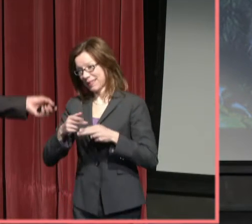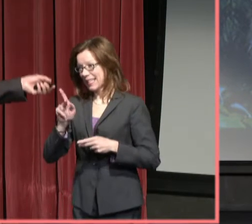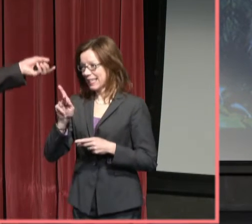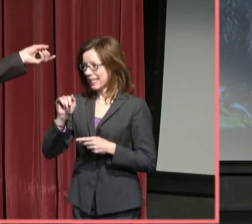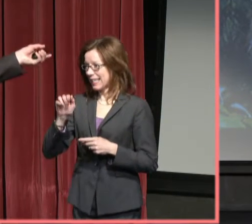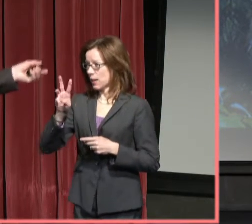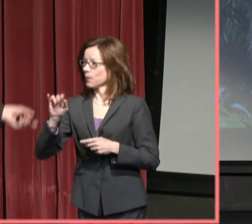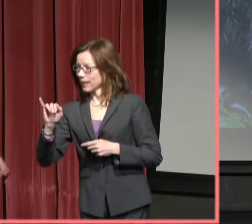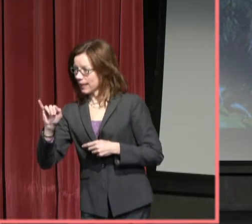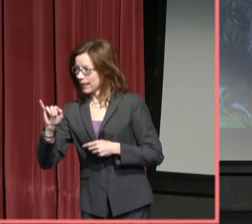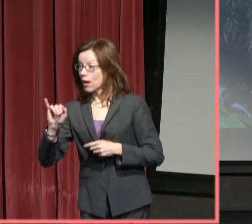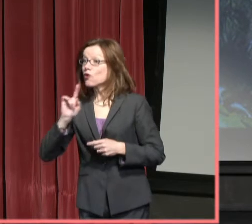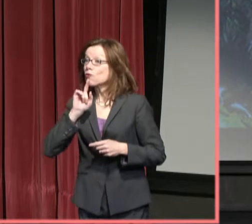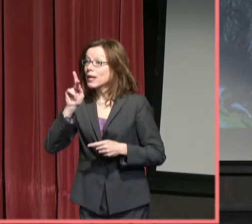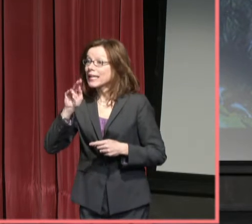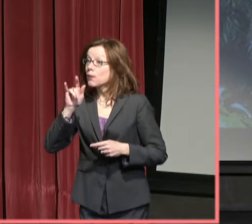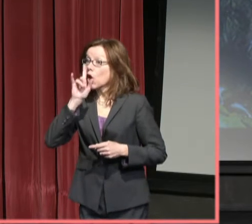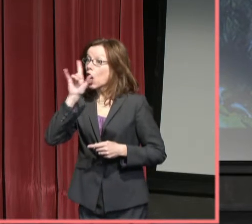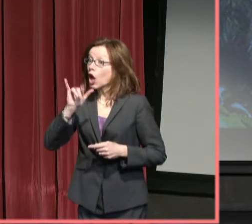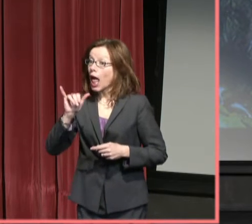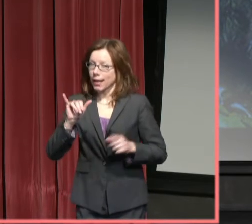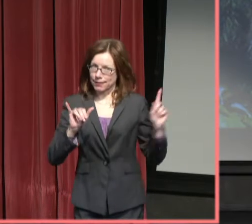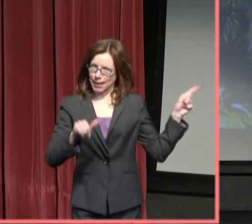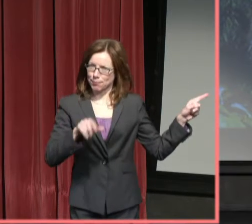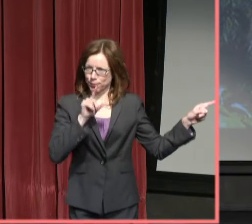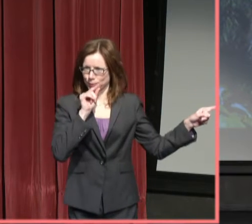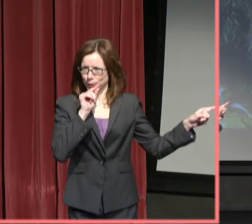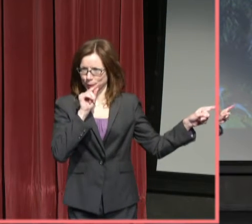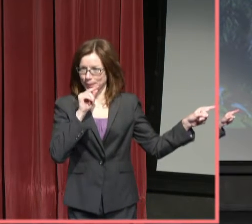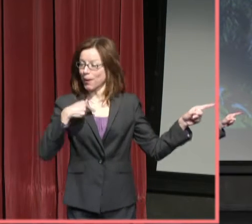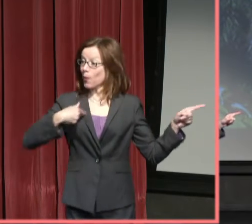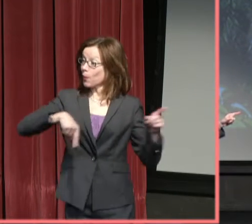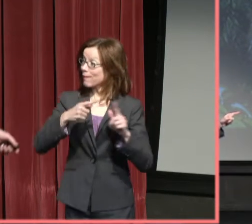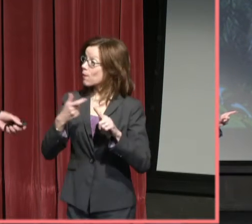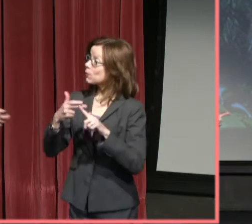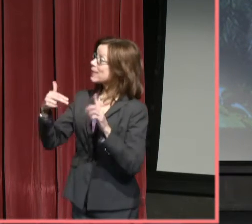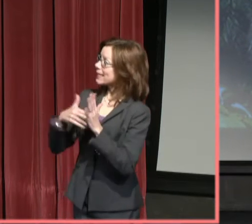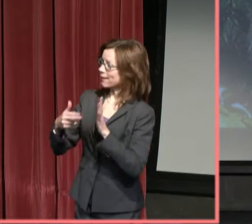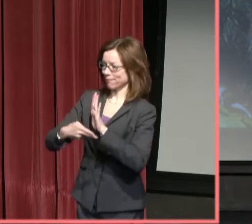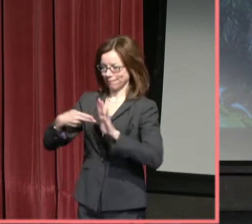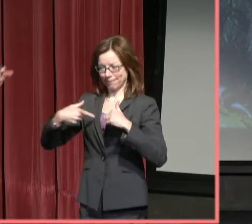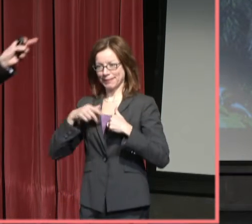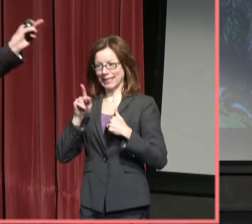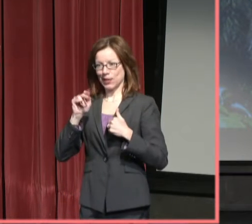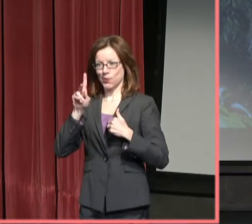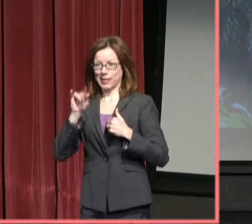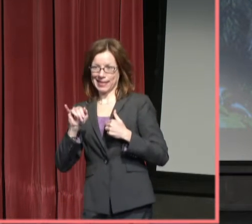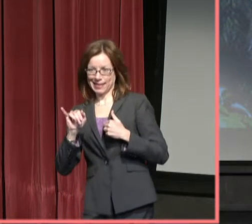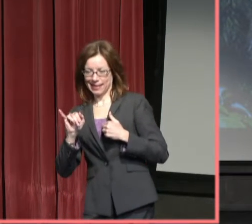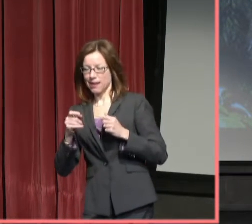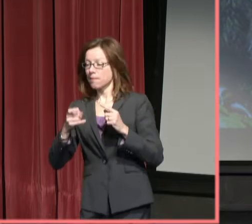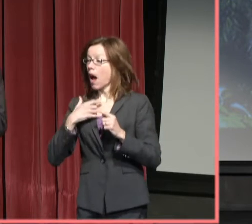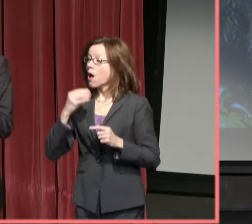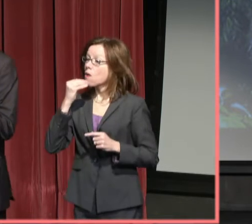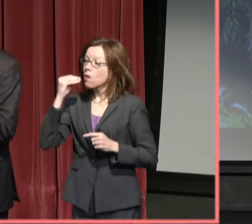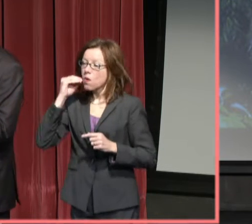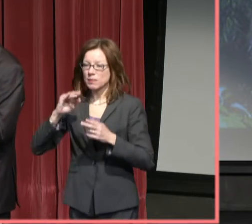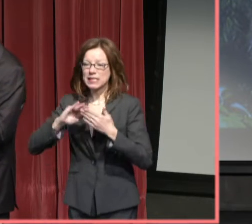This is a real kiwi here; it's a bird, but we call ourselves Kiwis too. I come from Wellington, which is in the bottom